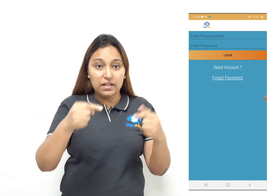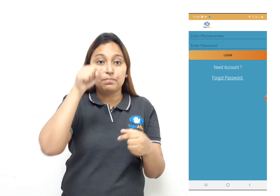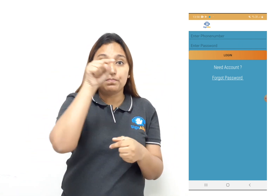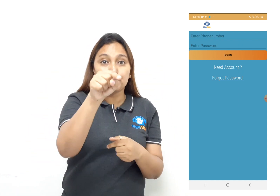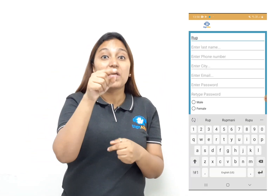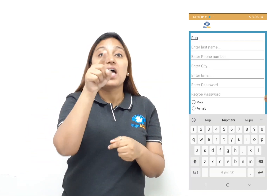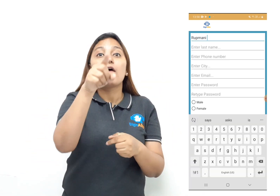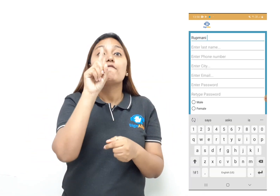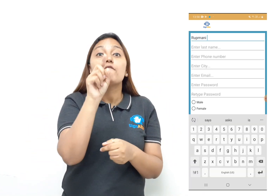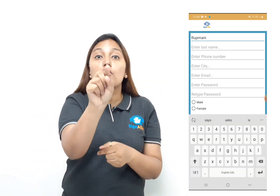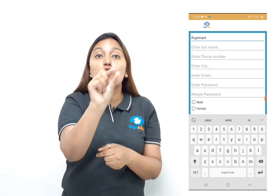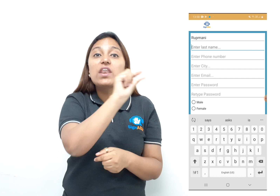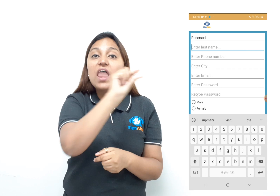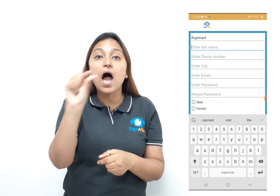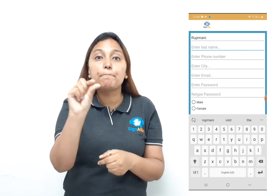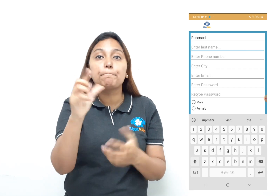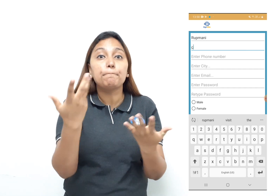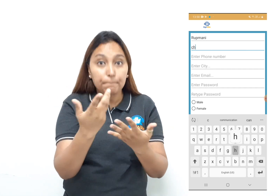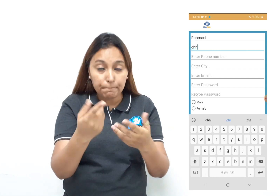After clicking "Need account?" , a form will appear.